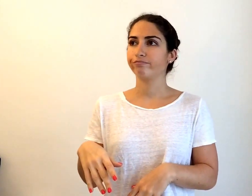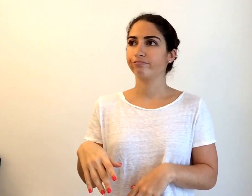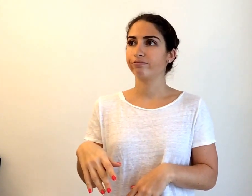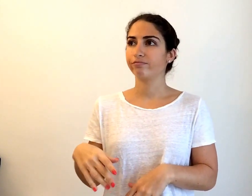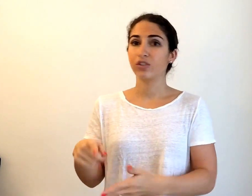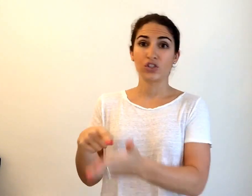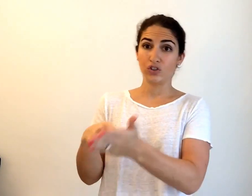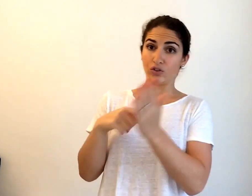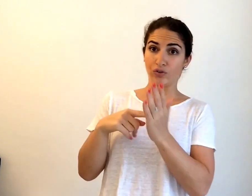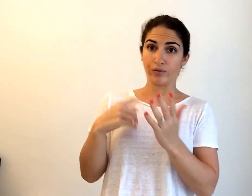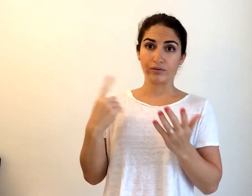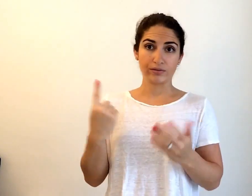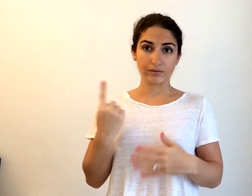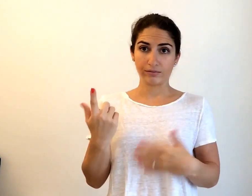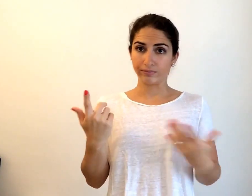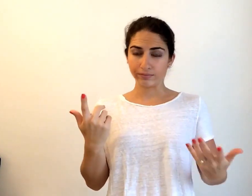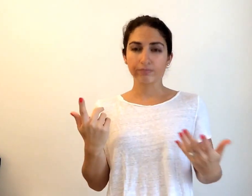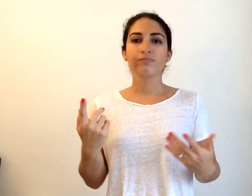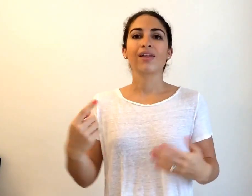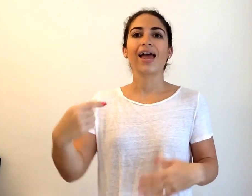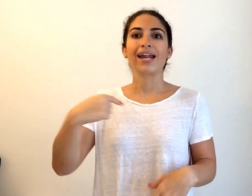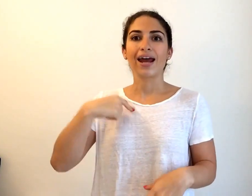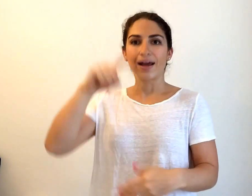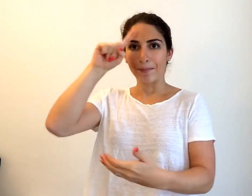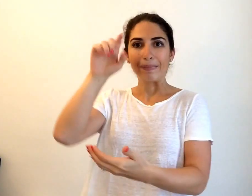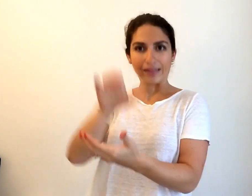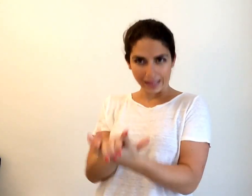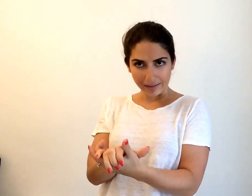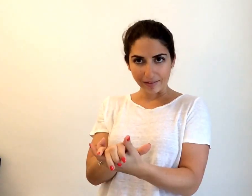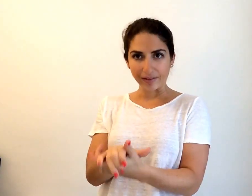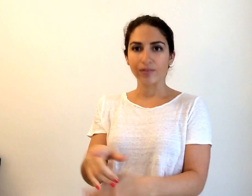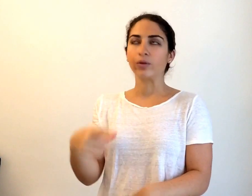explains it, maybe shows me something, and I BELIEVE